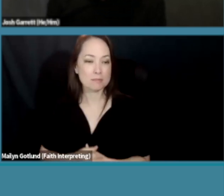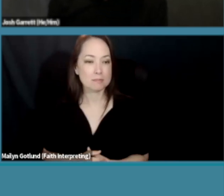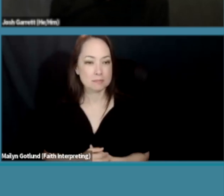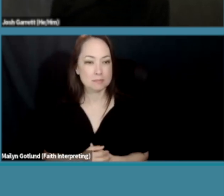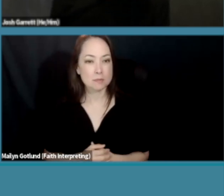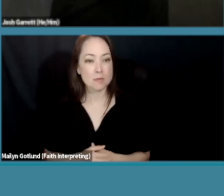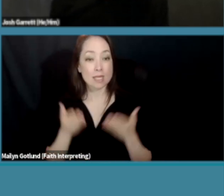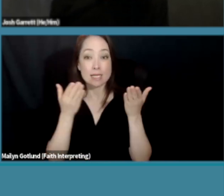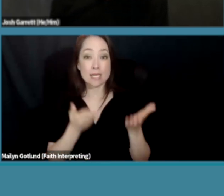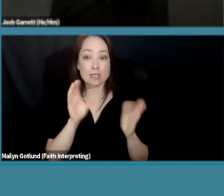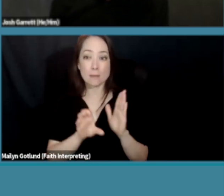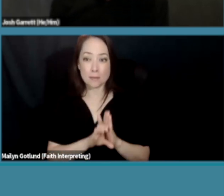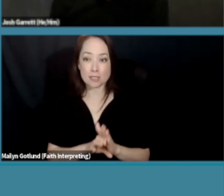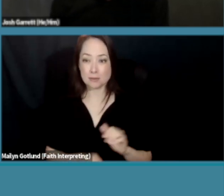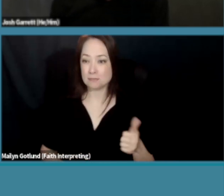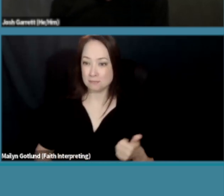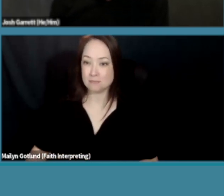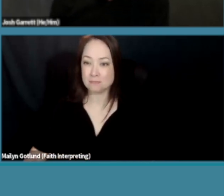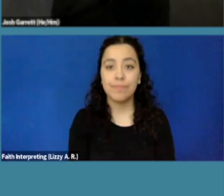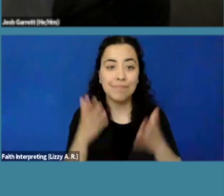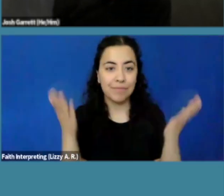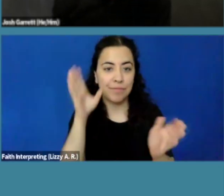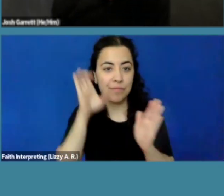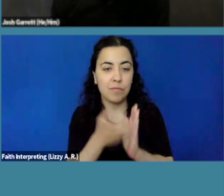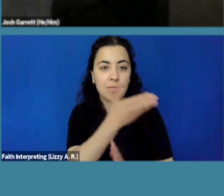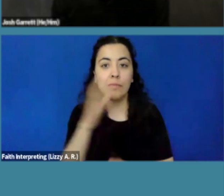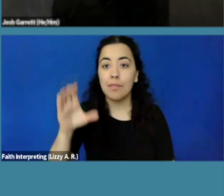Here is a photo with a captioner blurred out in front, but in the background